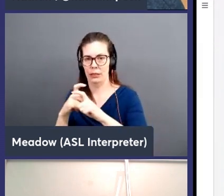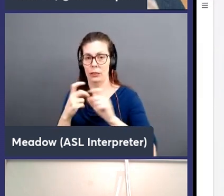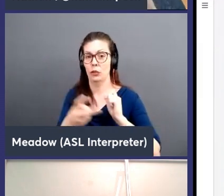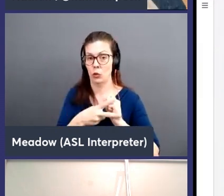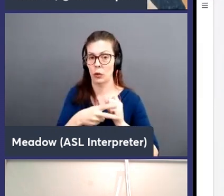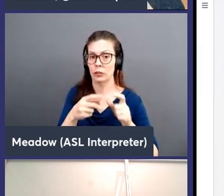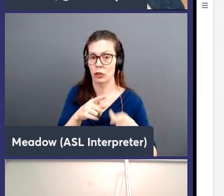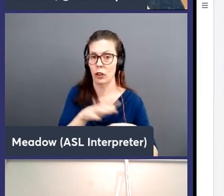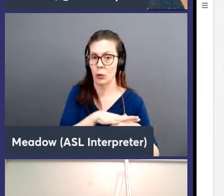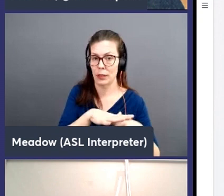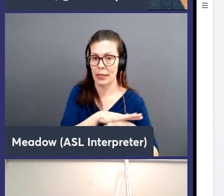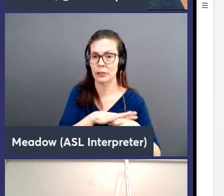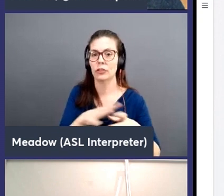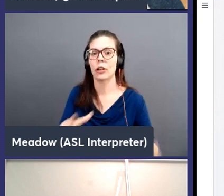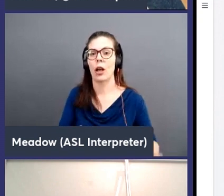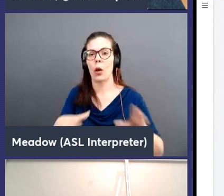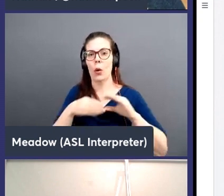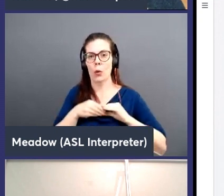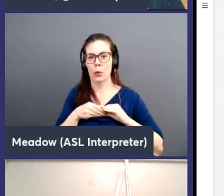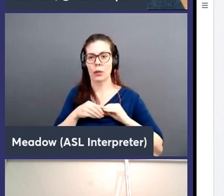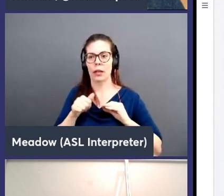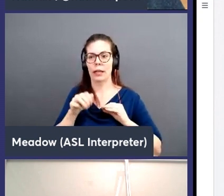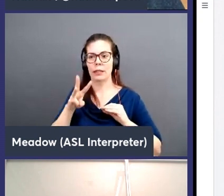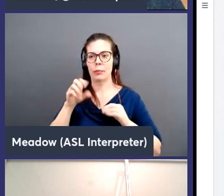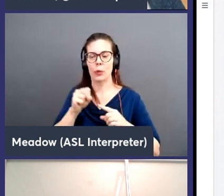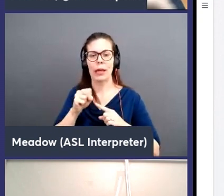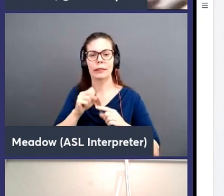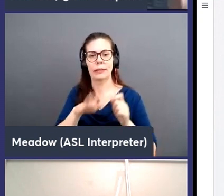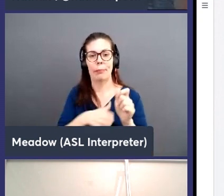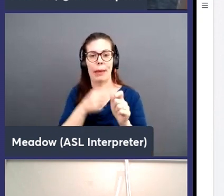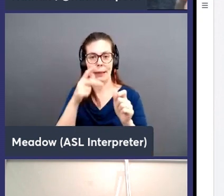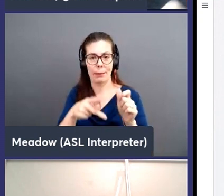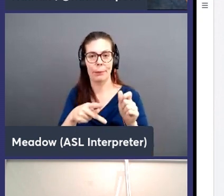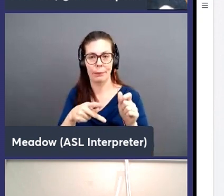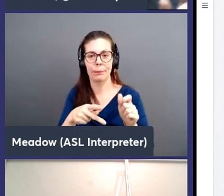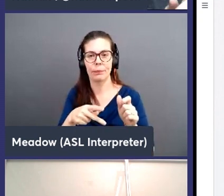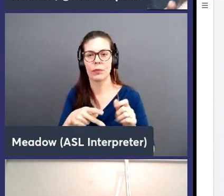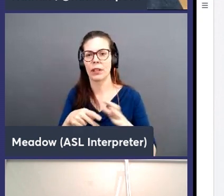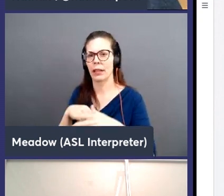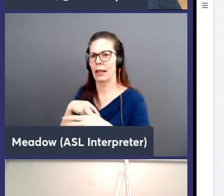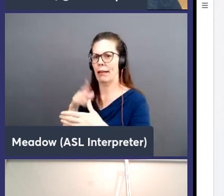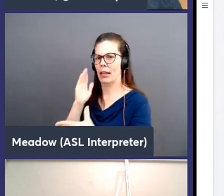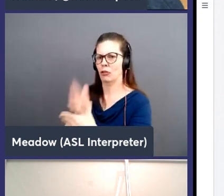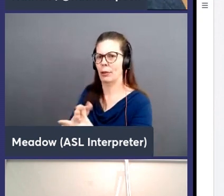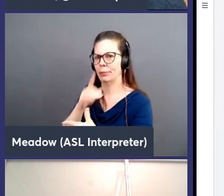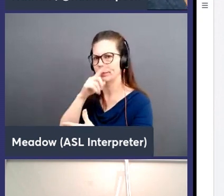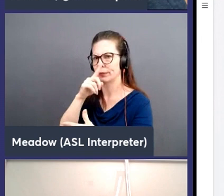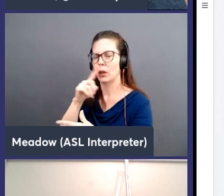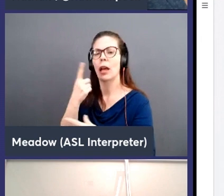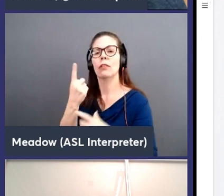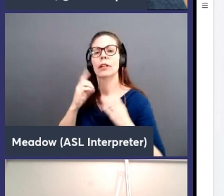owned by AWS Backup. So I just wanna interrupt for real quick, because there was a customer comment that came in